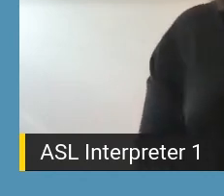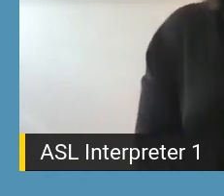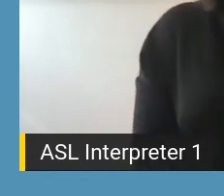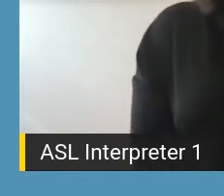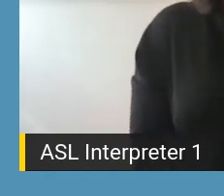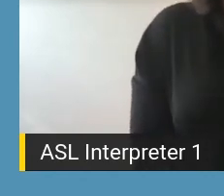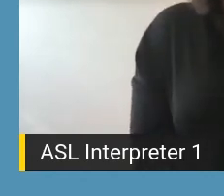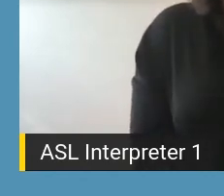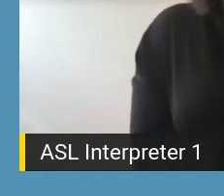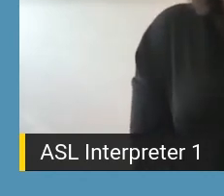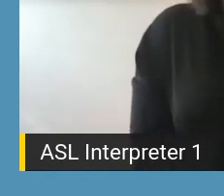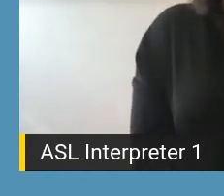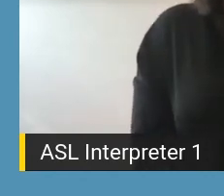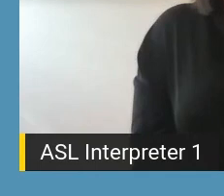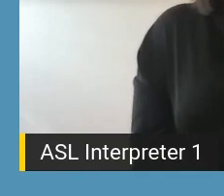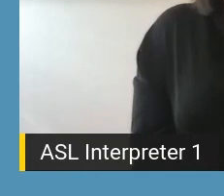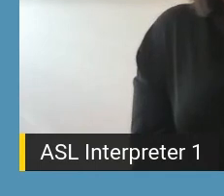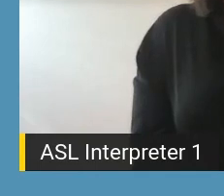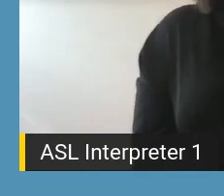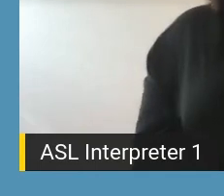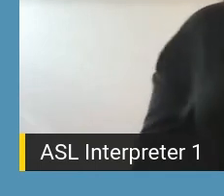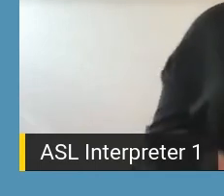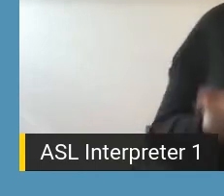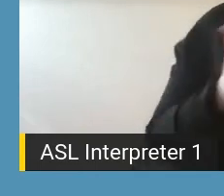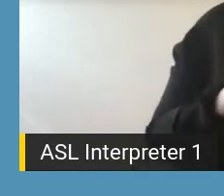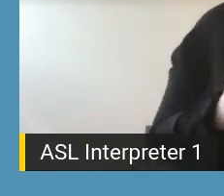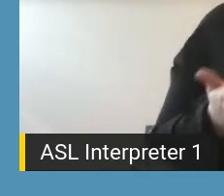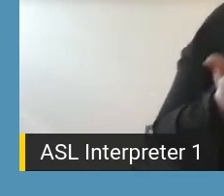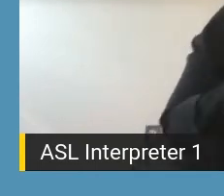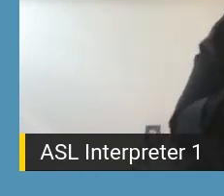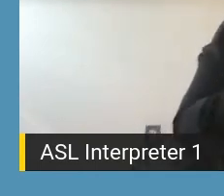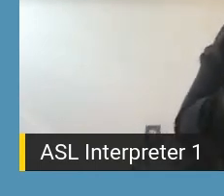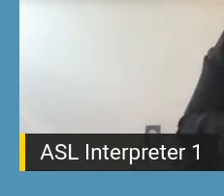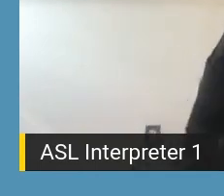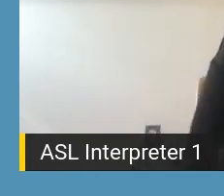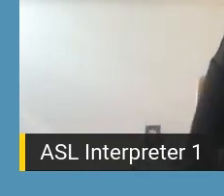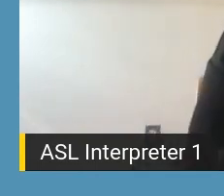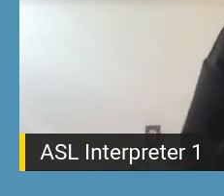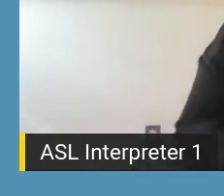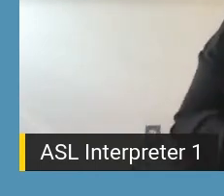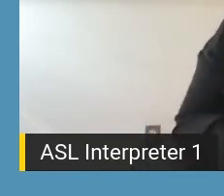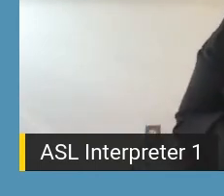It means nothing. I just want something that sounded like it sounded something. But didn't